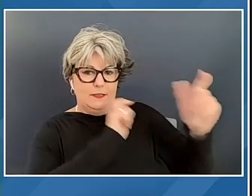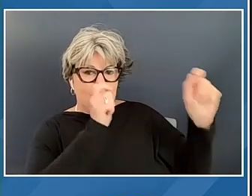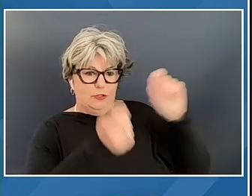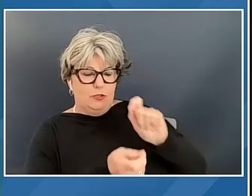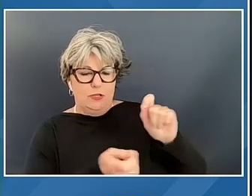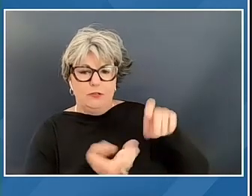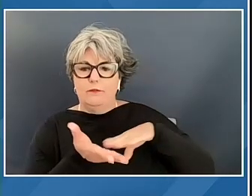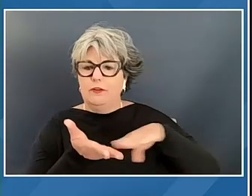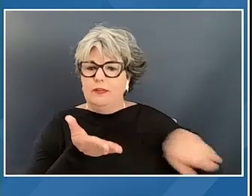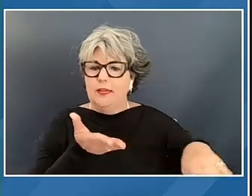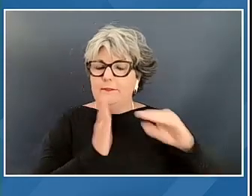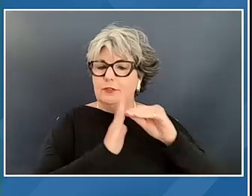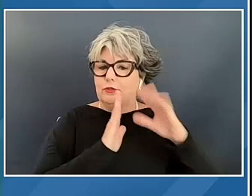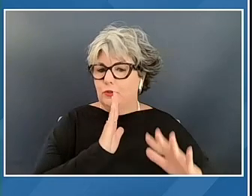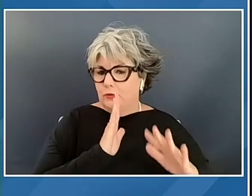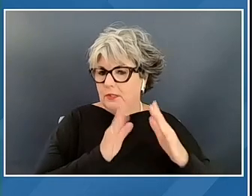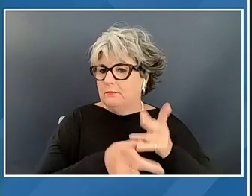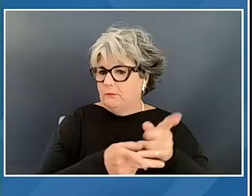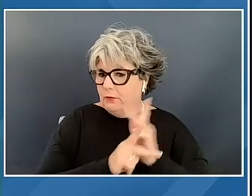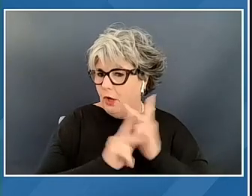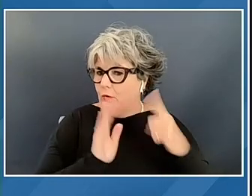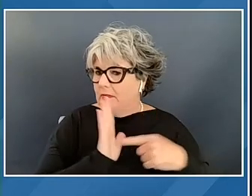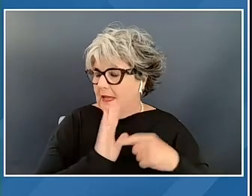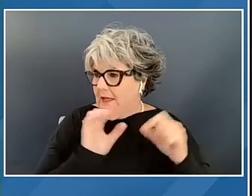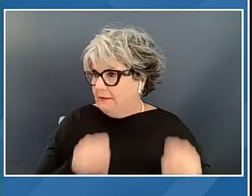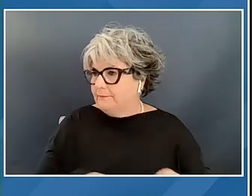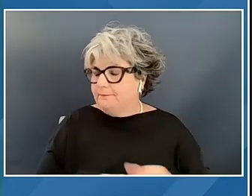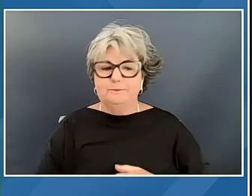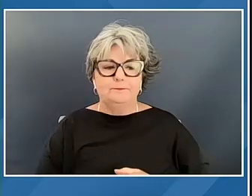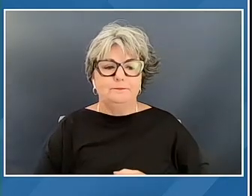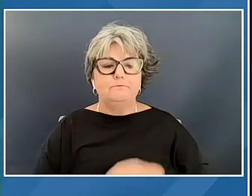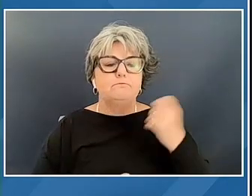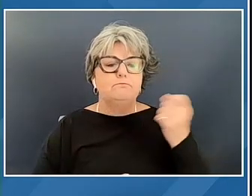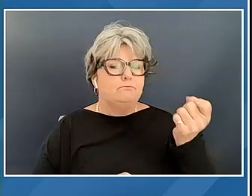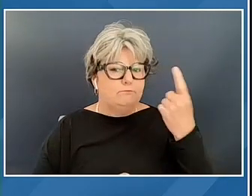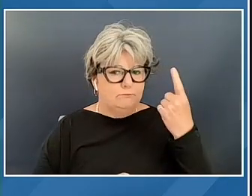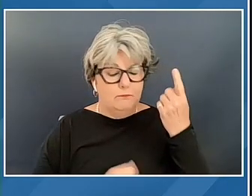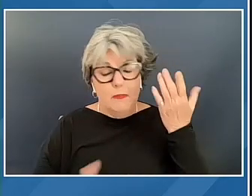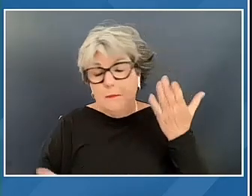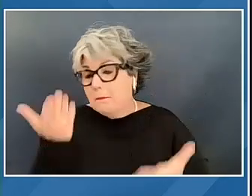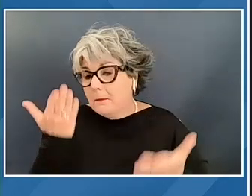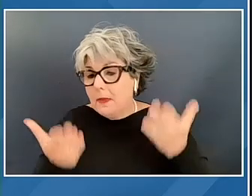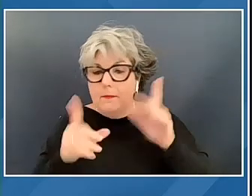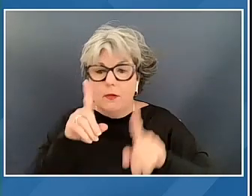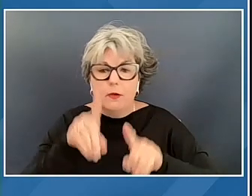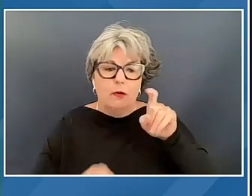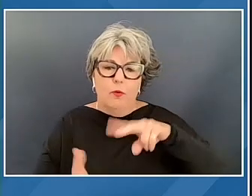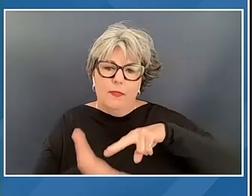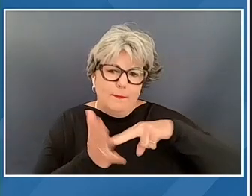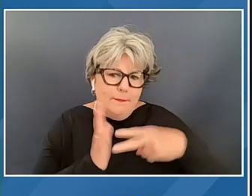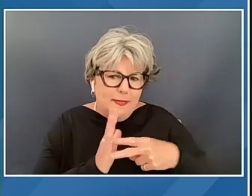debts. We understand that there may be questions about the meaning of this language, the flexibilities that it